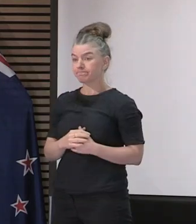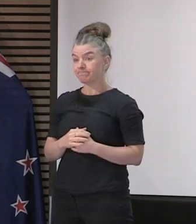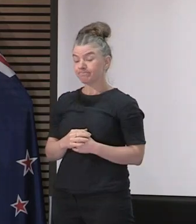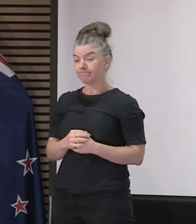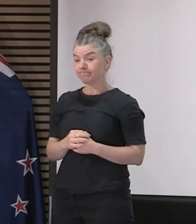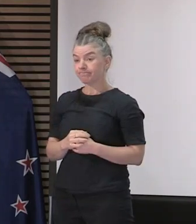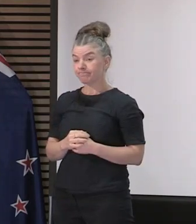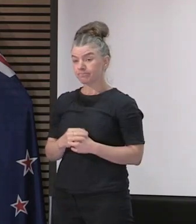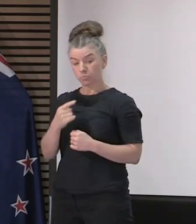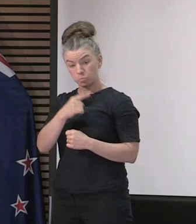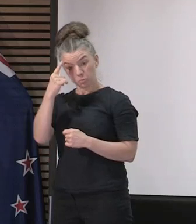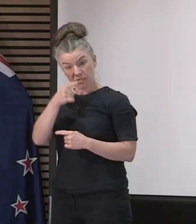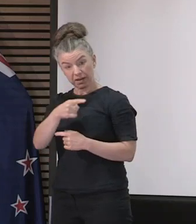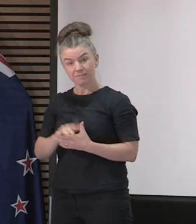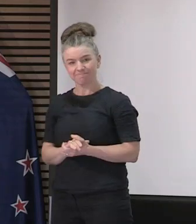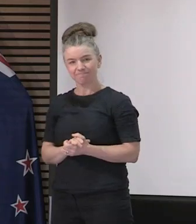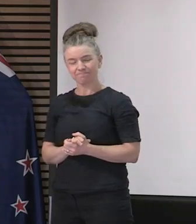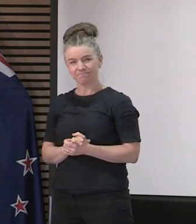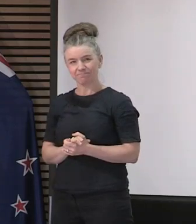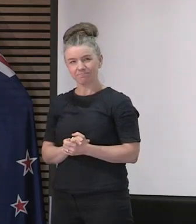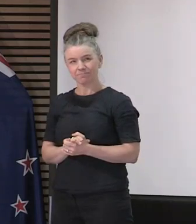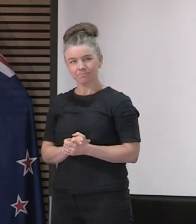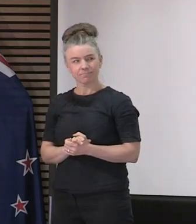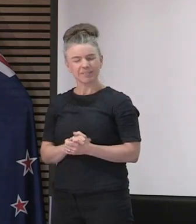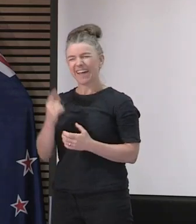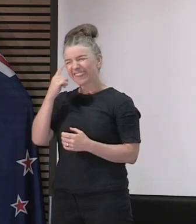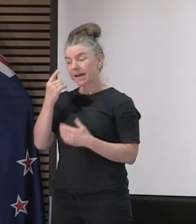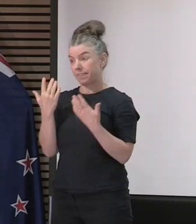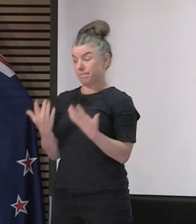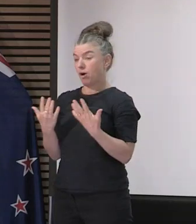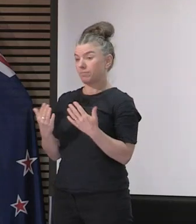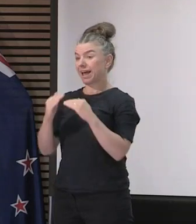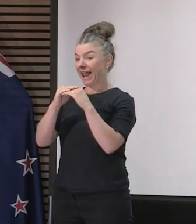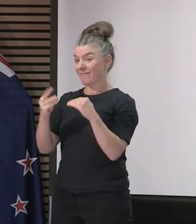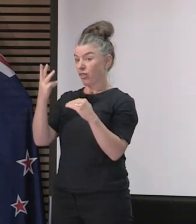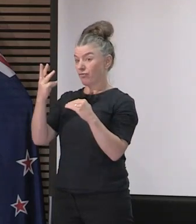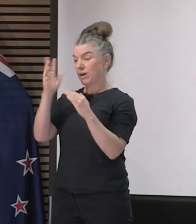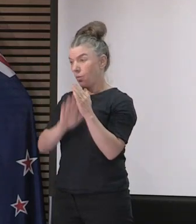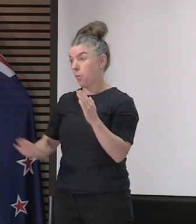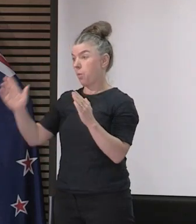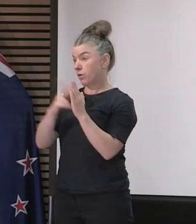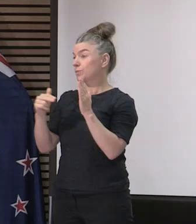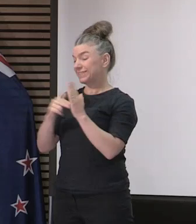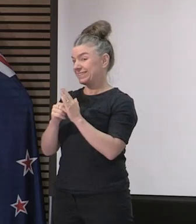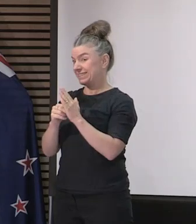as we discussed? >> In the future they may do to get the moment our advice, and the